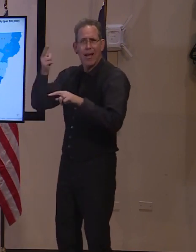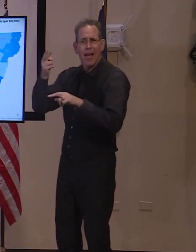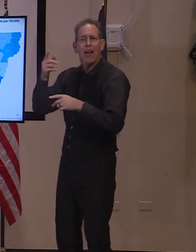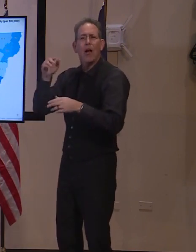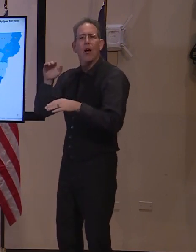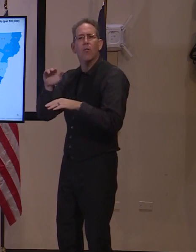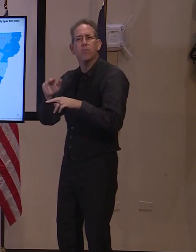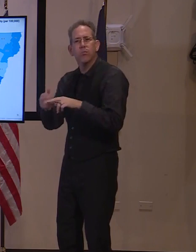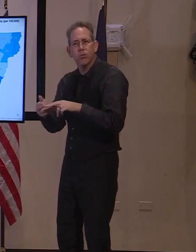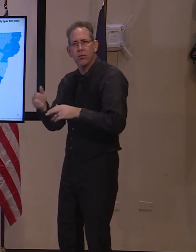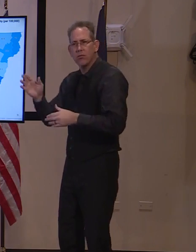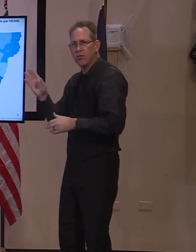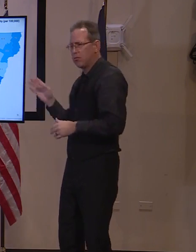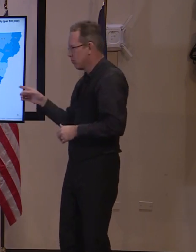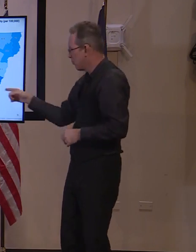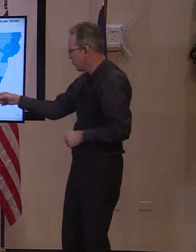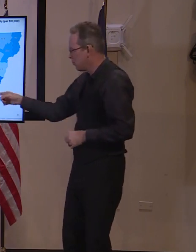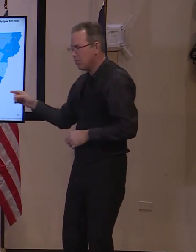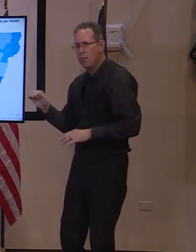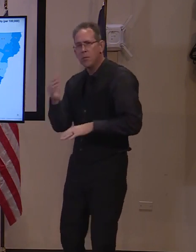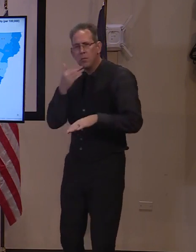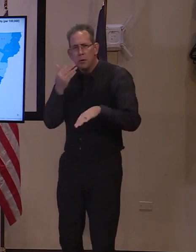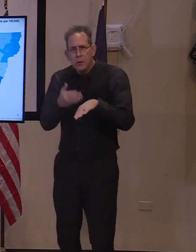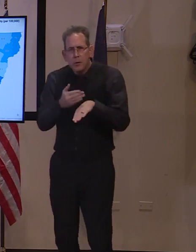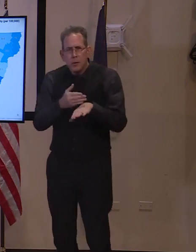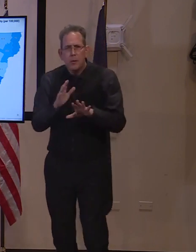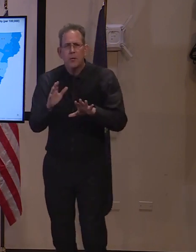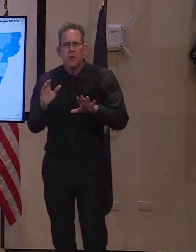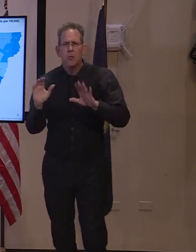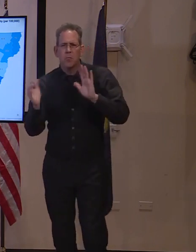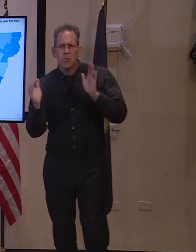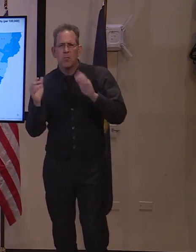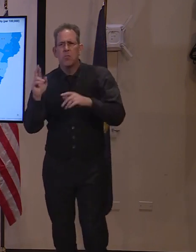in Rutland, Bennington and a few hospitalizations now in Windham County